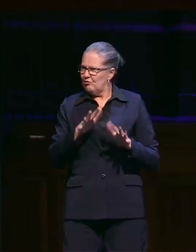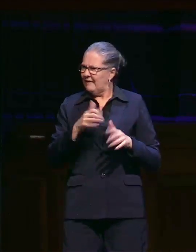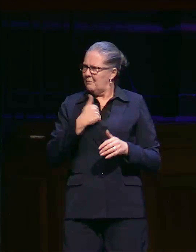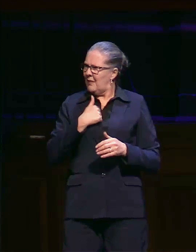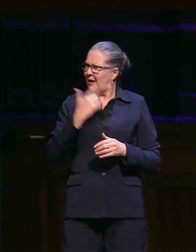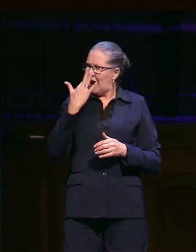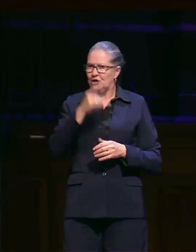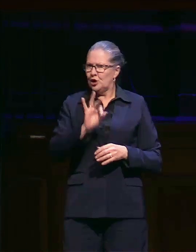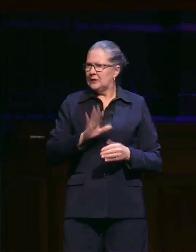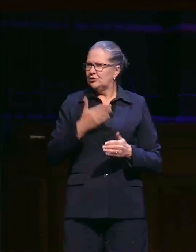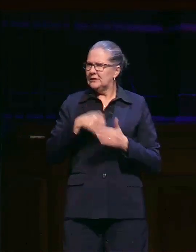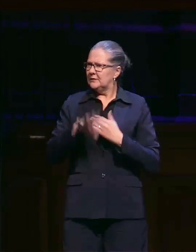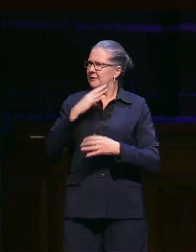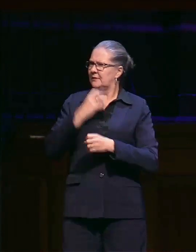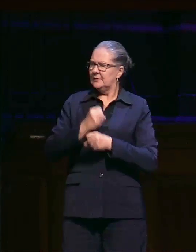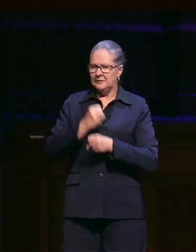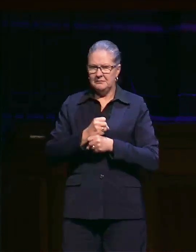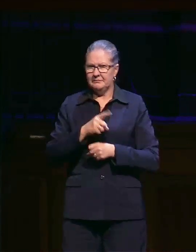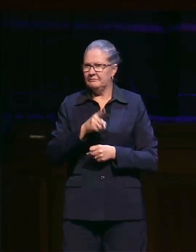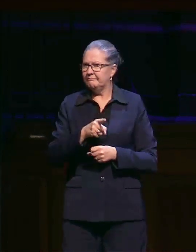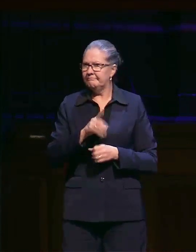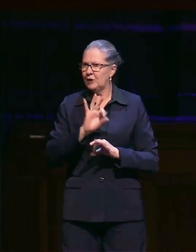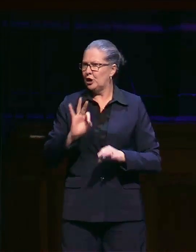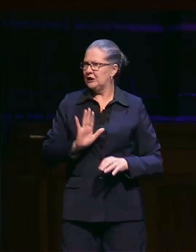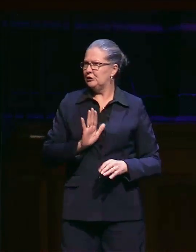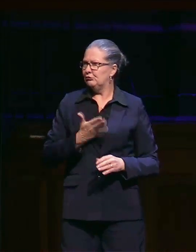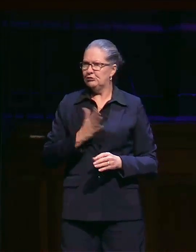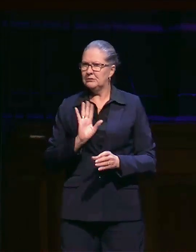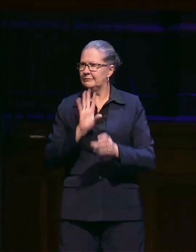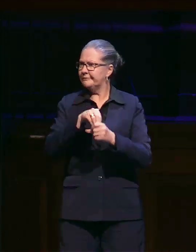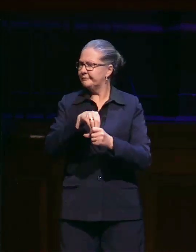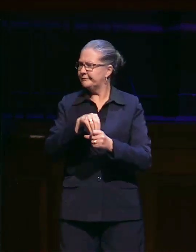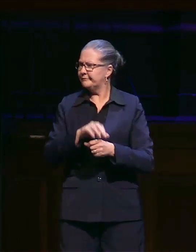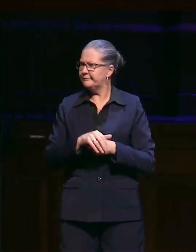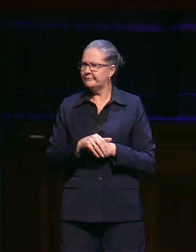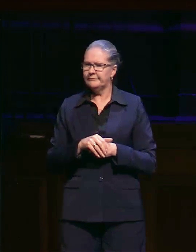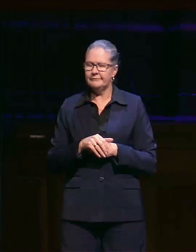politics and secondly had very little interest in trying to be this crushing